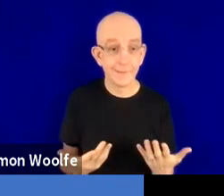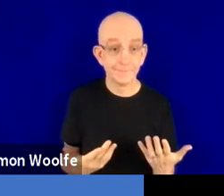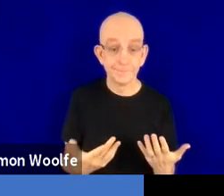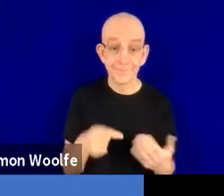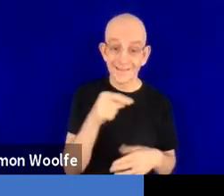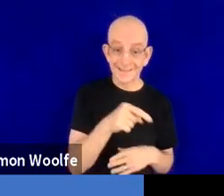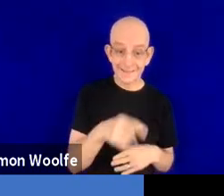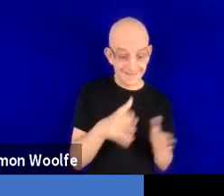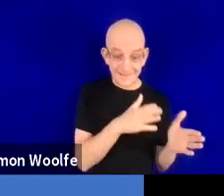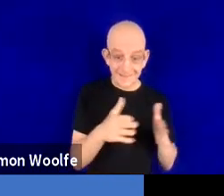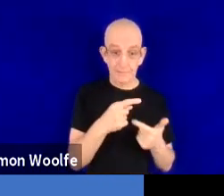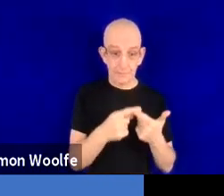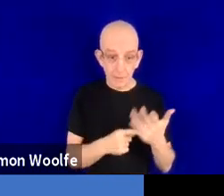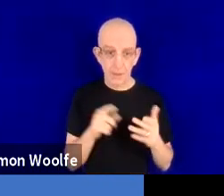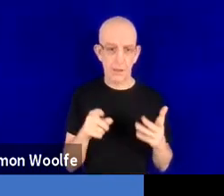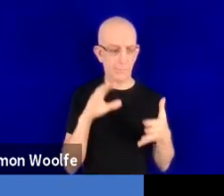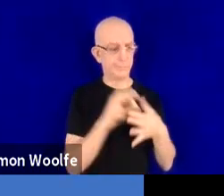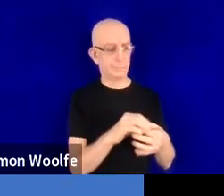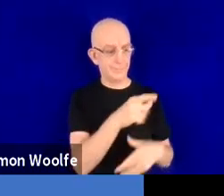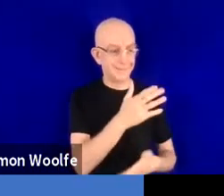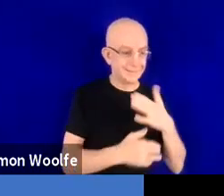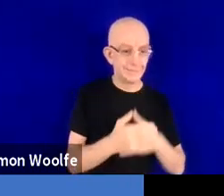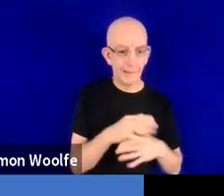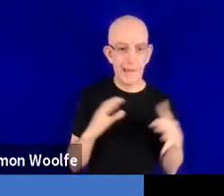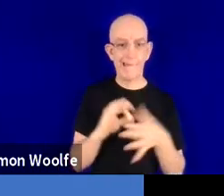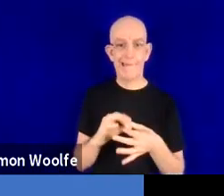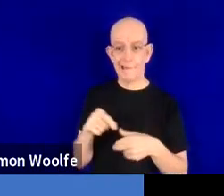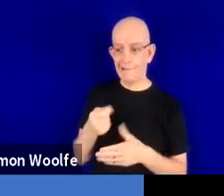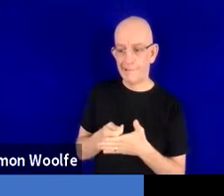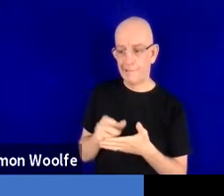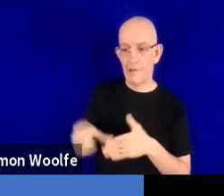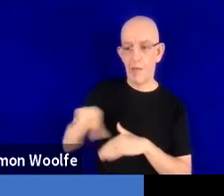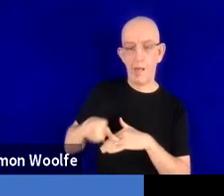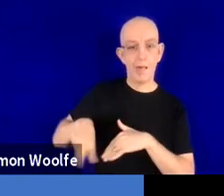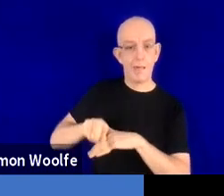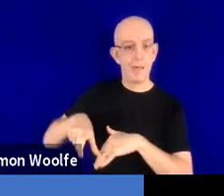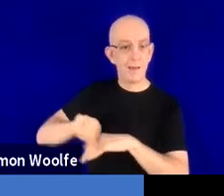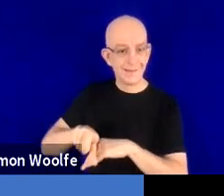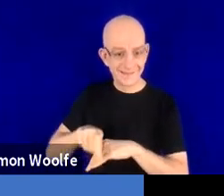So moving to the impact of COVID and the response, which I think is our main interest here